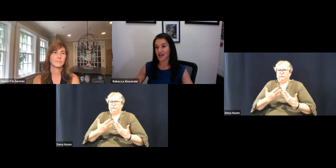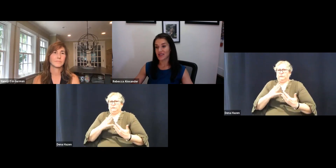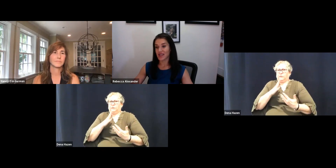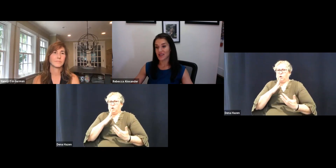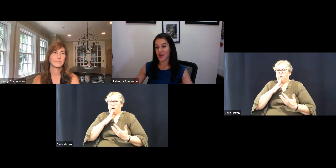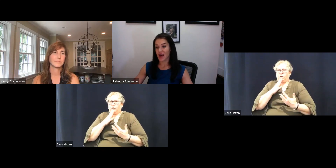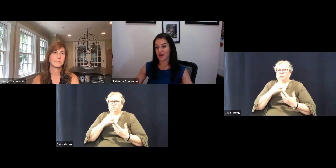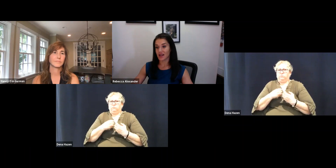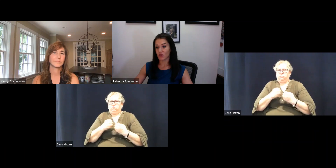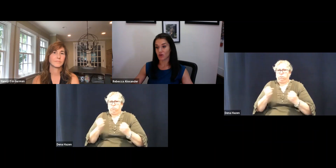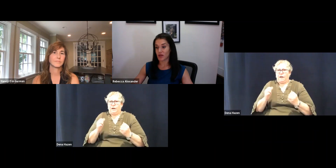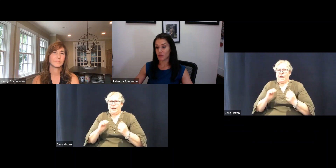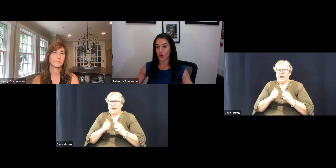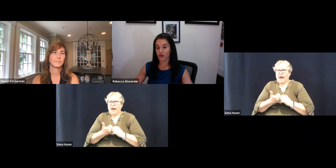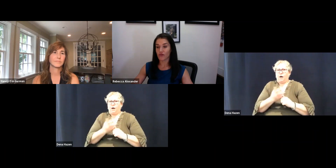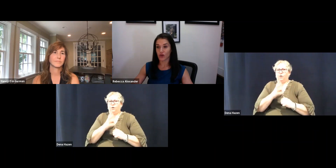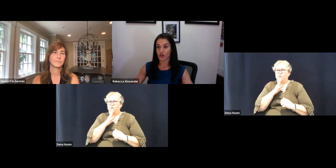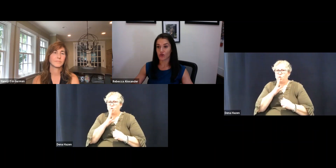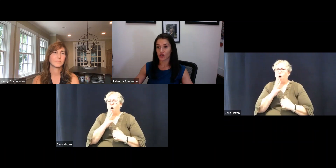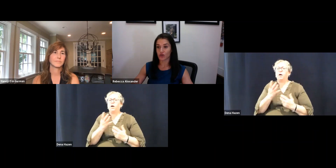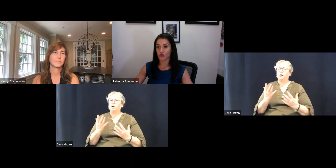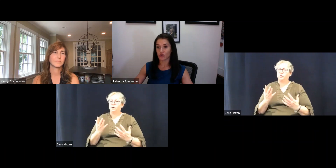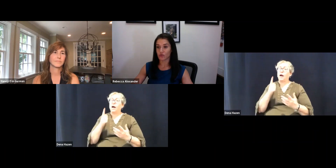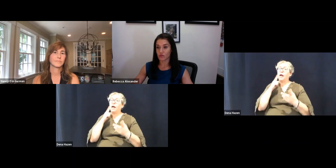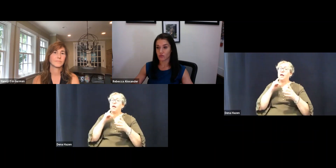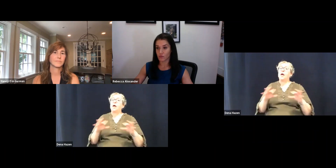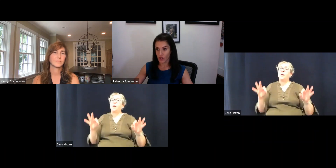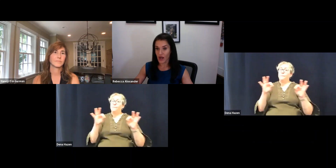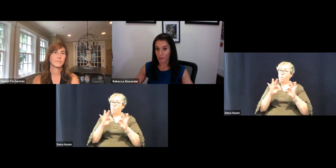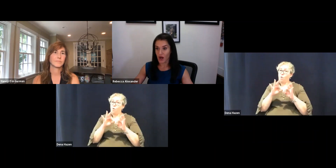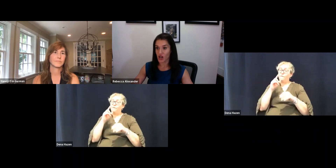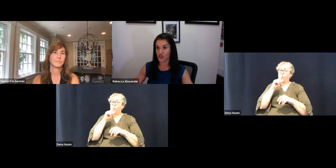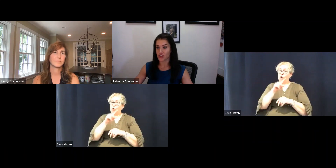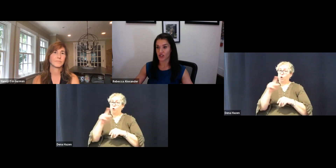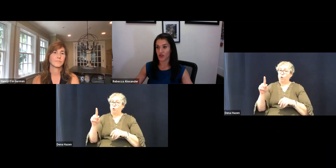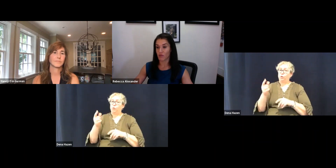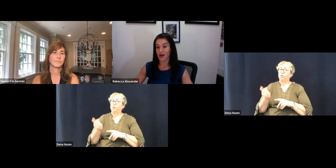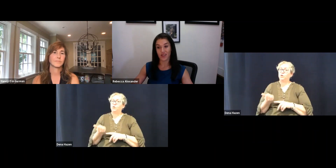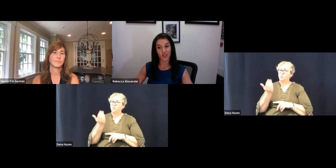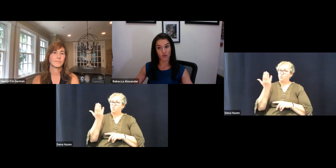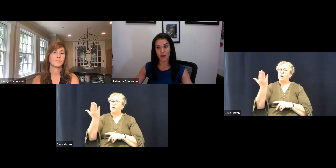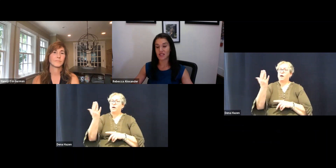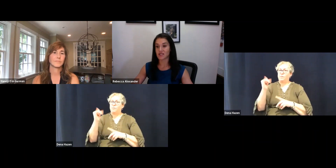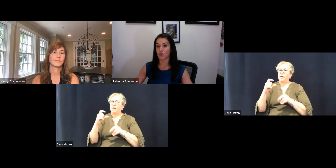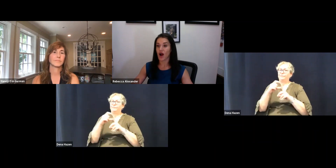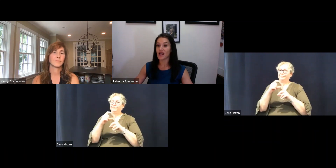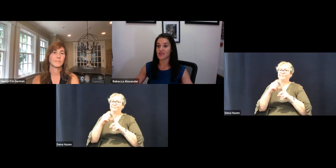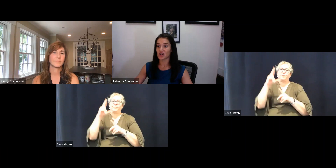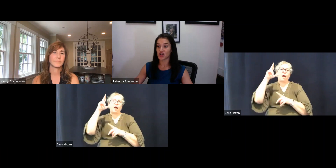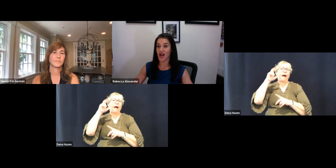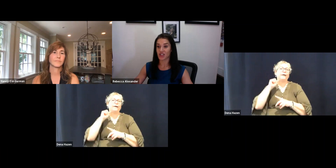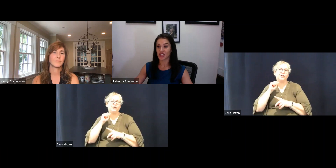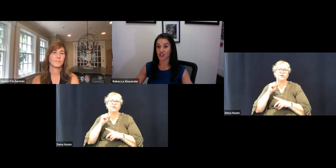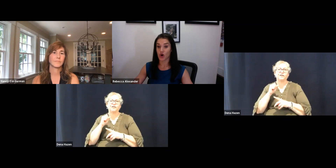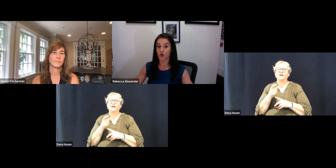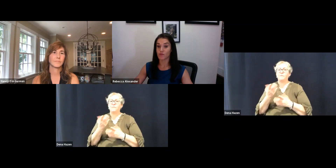And I think that it would be important for you to bring up Usher syndrome. I think you may be surprised that she actually knows